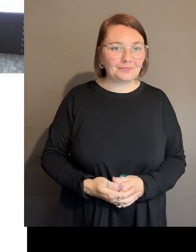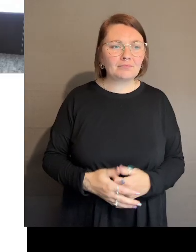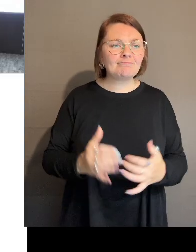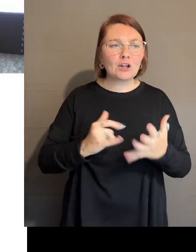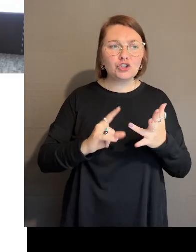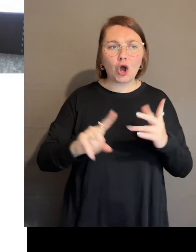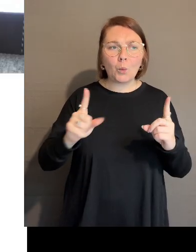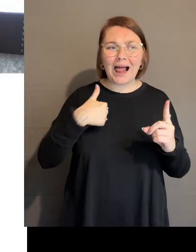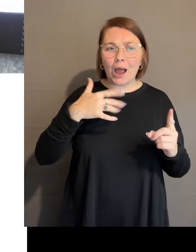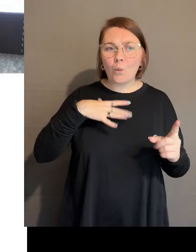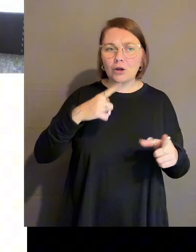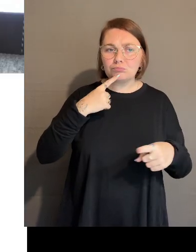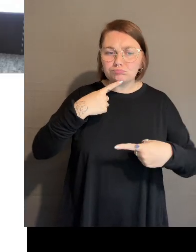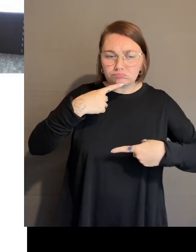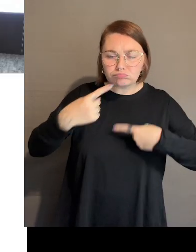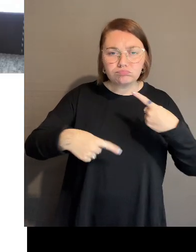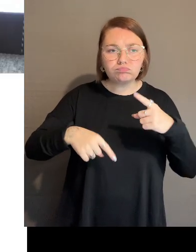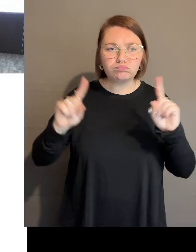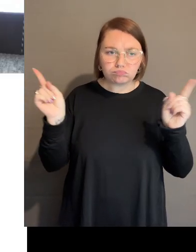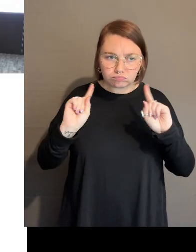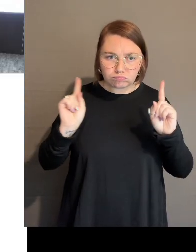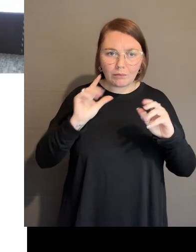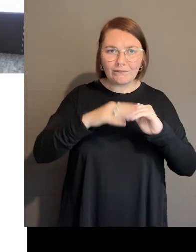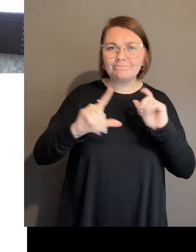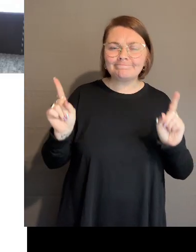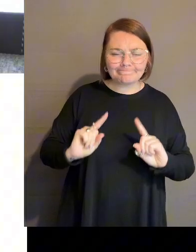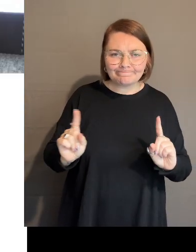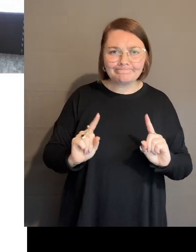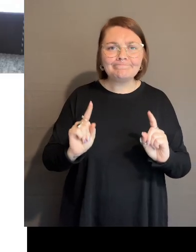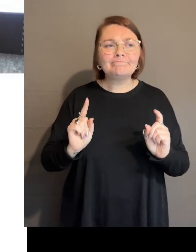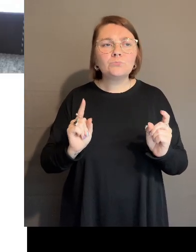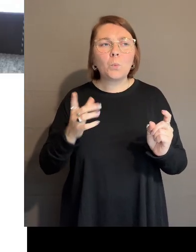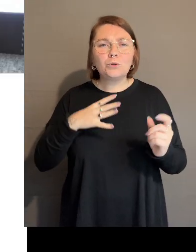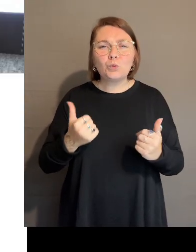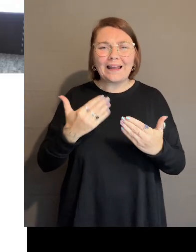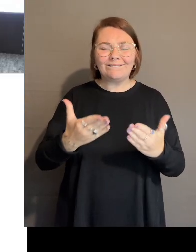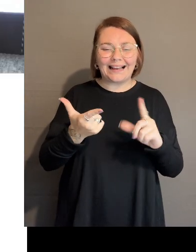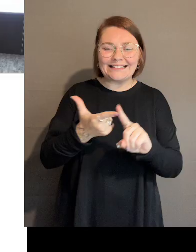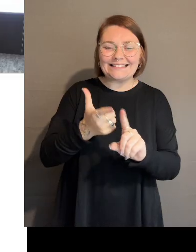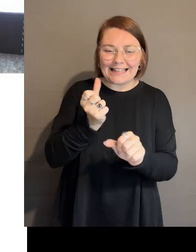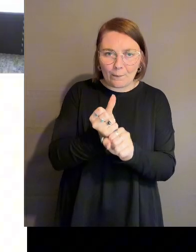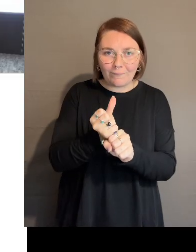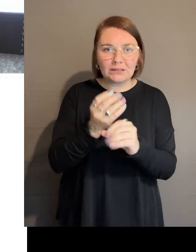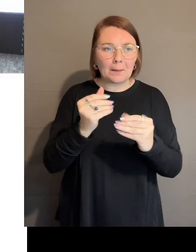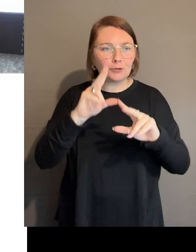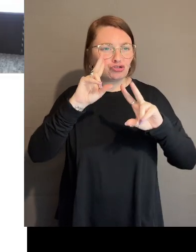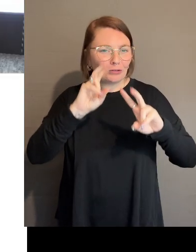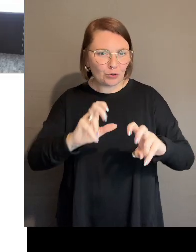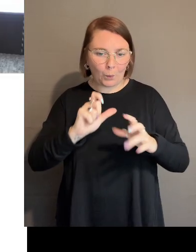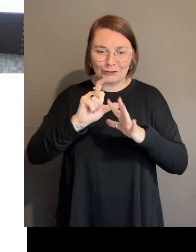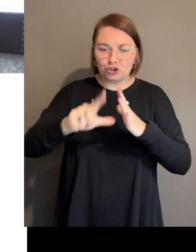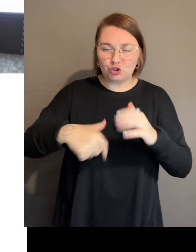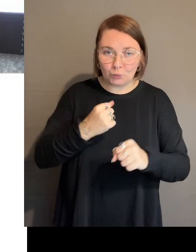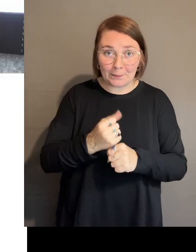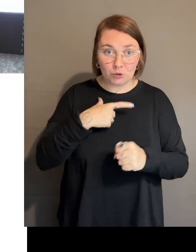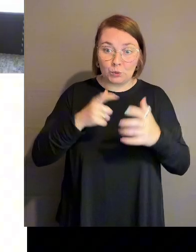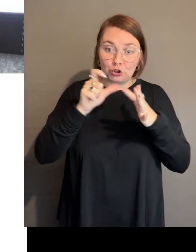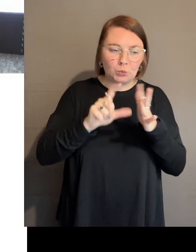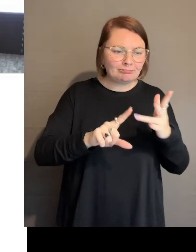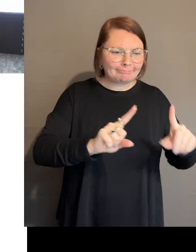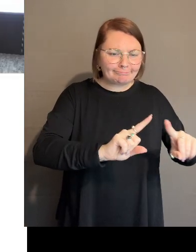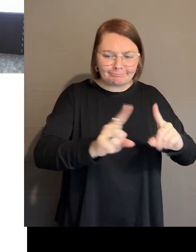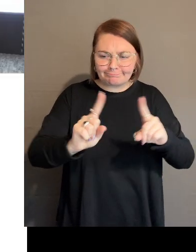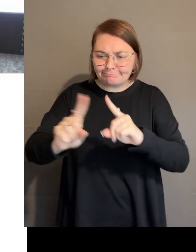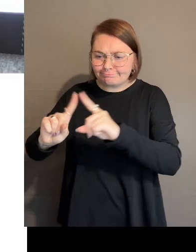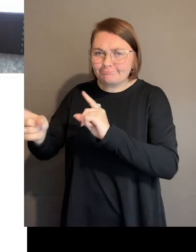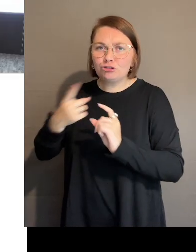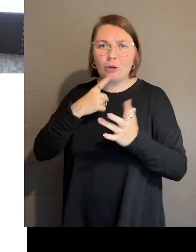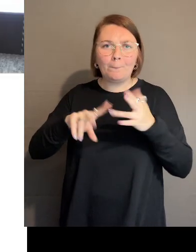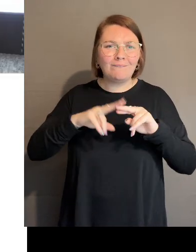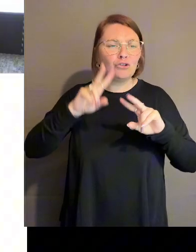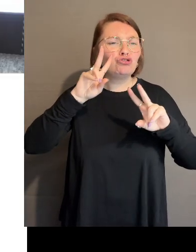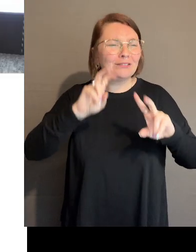So what I wanted to talk to you about today is basically just to give you some examples of some of the research that we're doing, because we do a lot of different types of research.